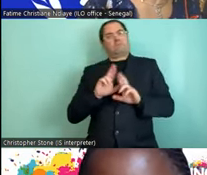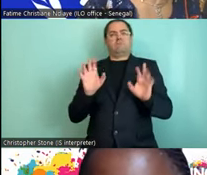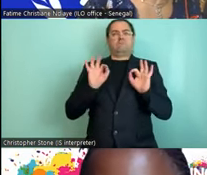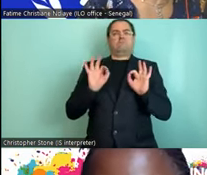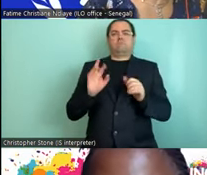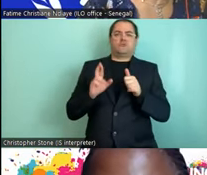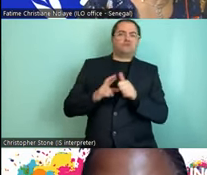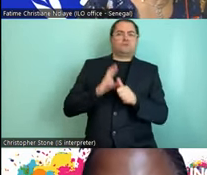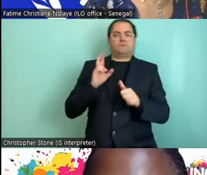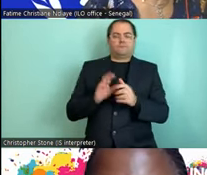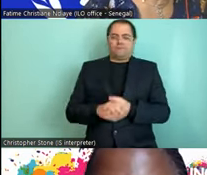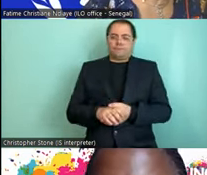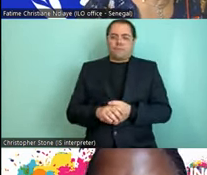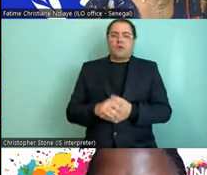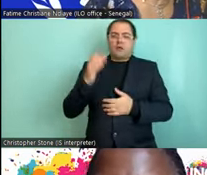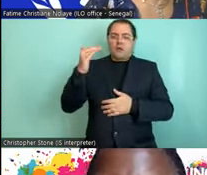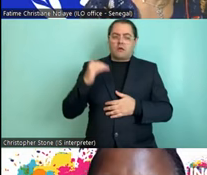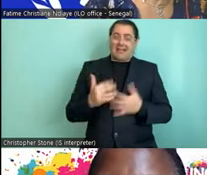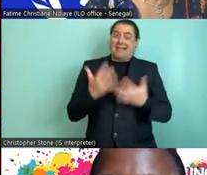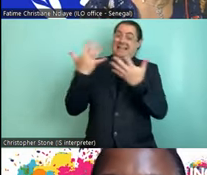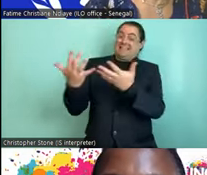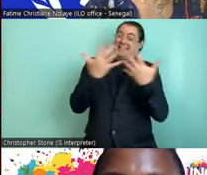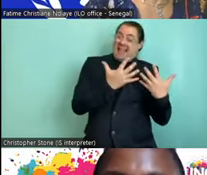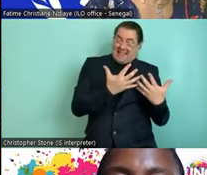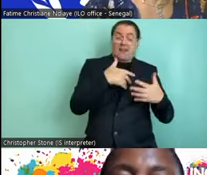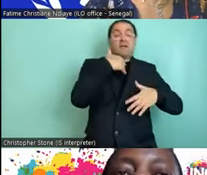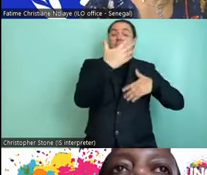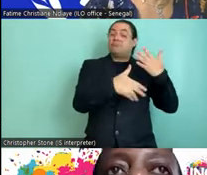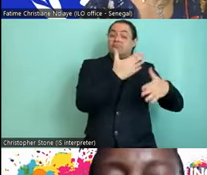launched the second quote, because the first cohort of tutors are quite